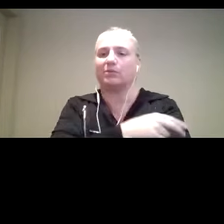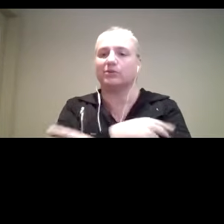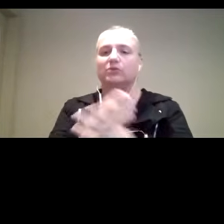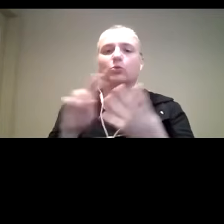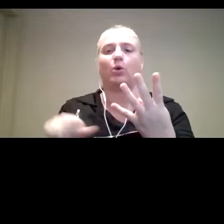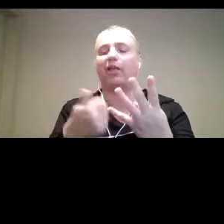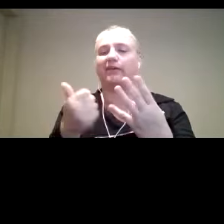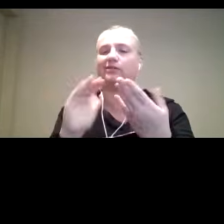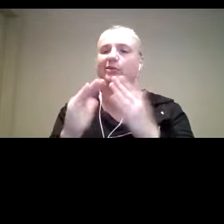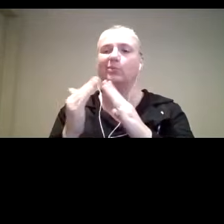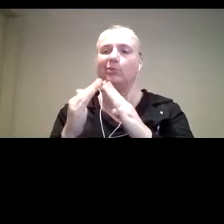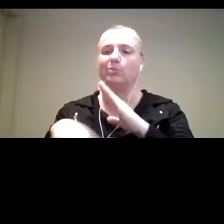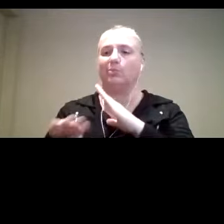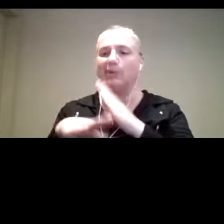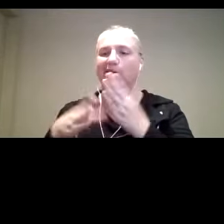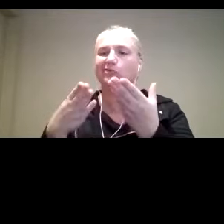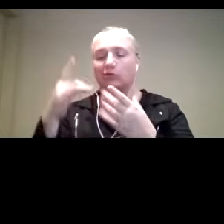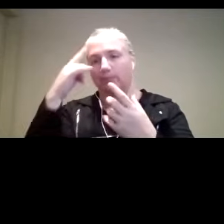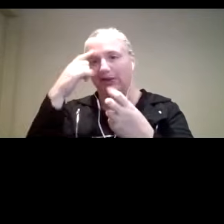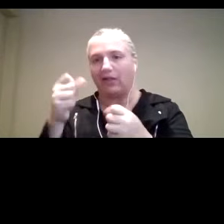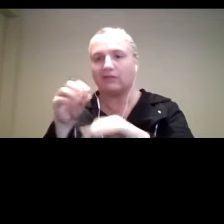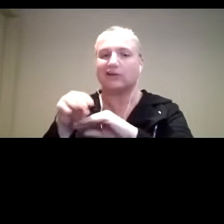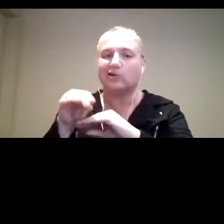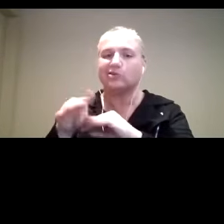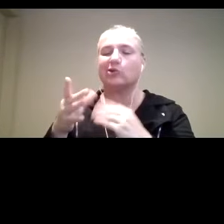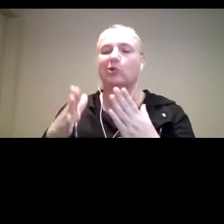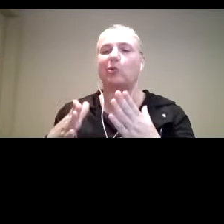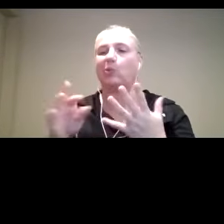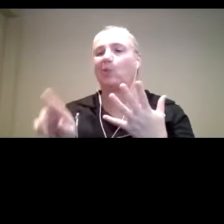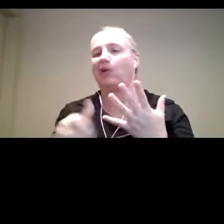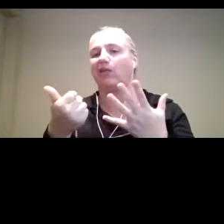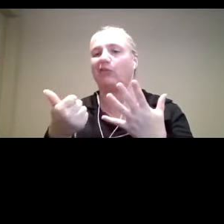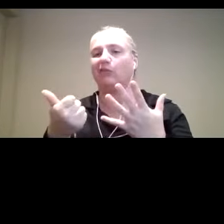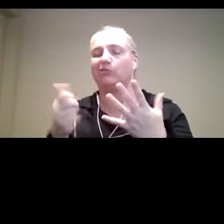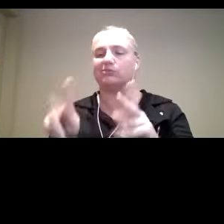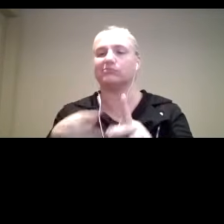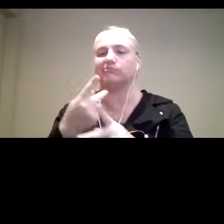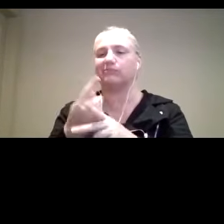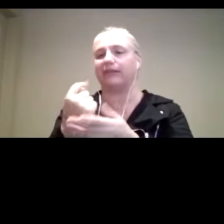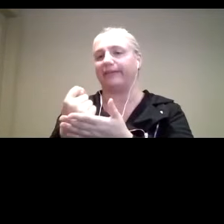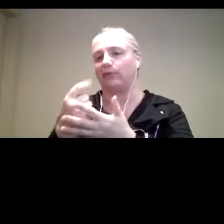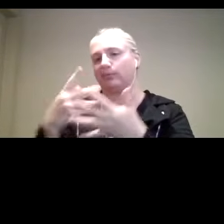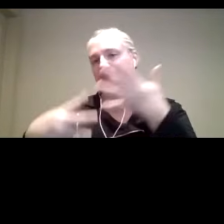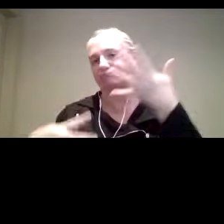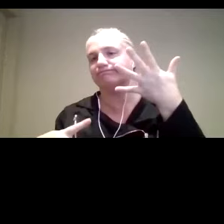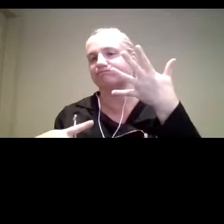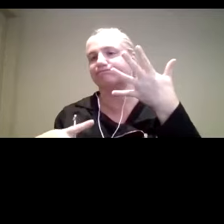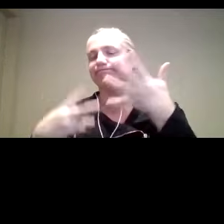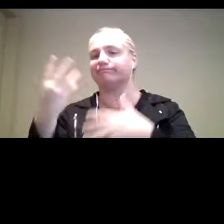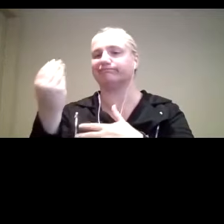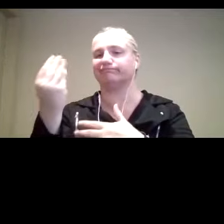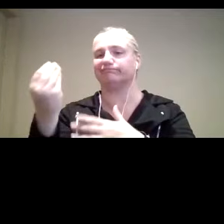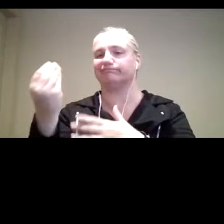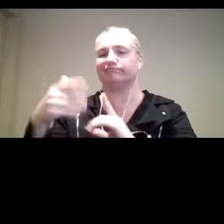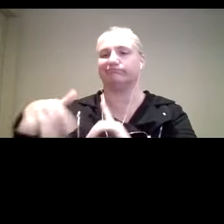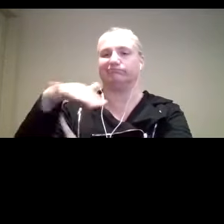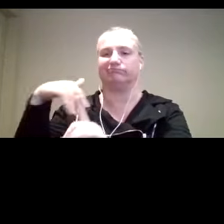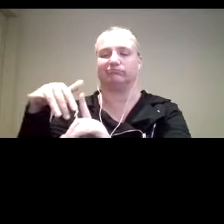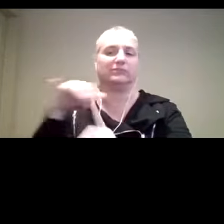So, that could be a mental health counselor, or other kinds of therapies that are done outside of the school building